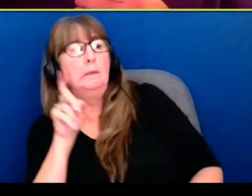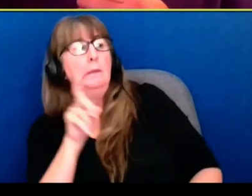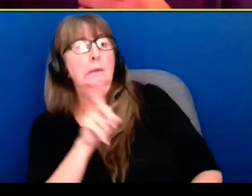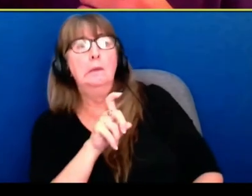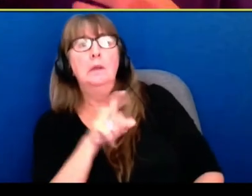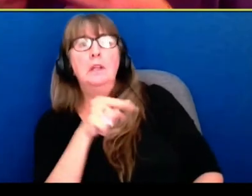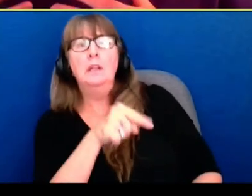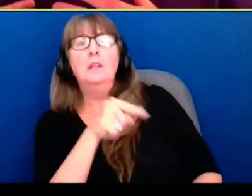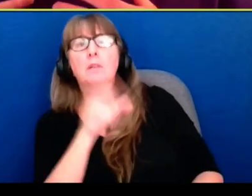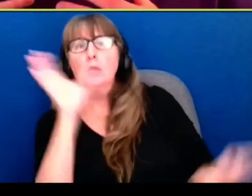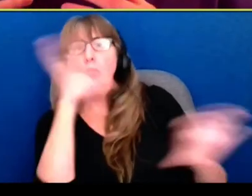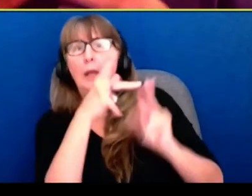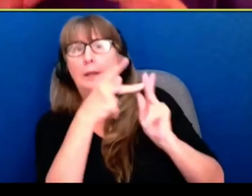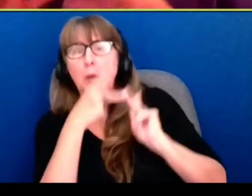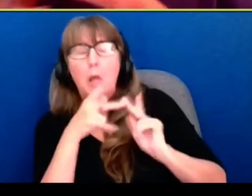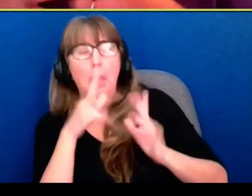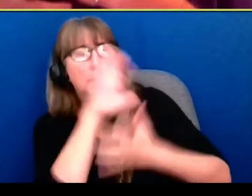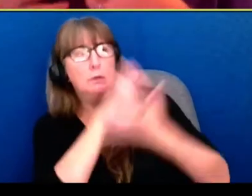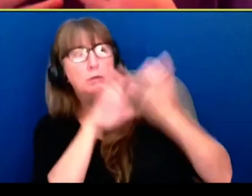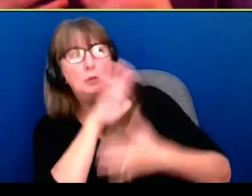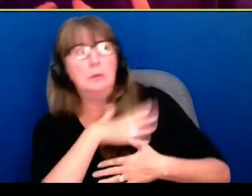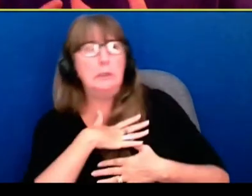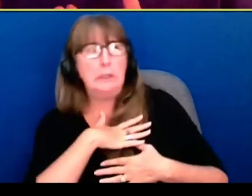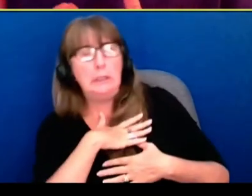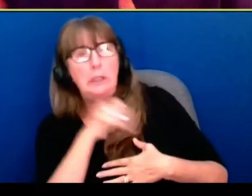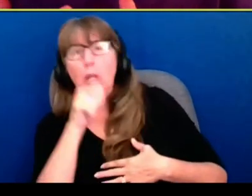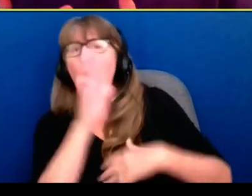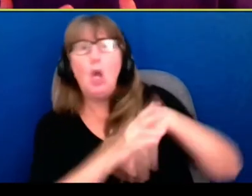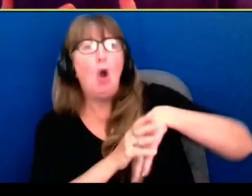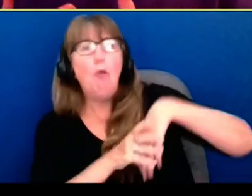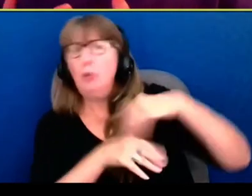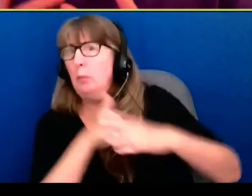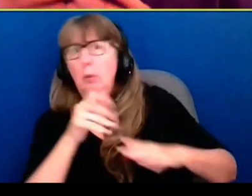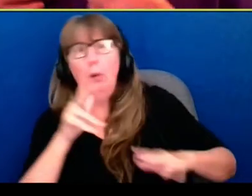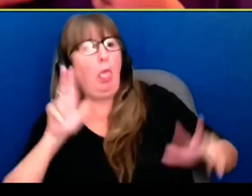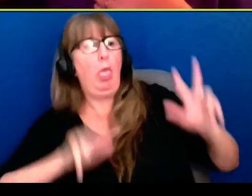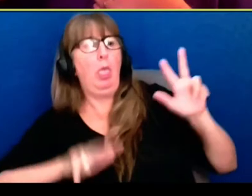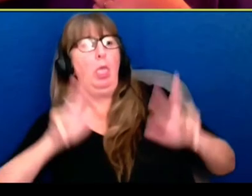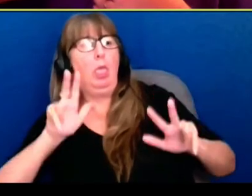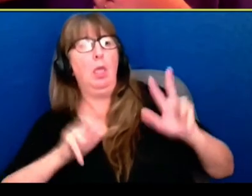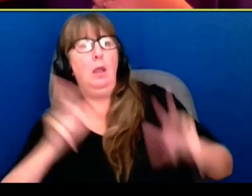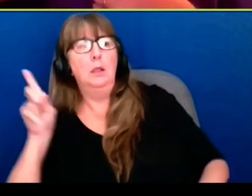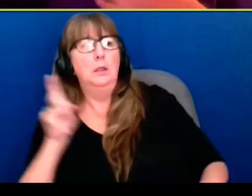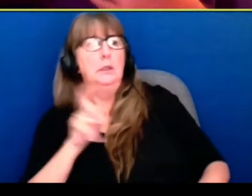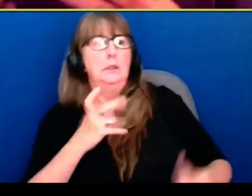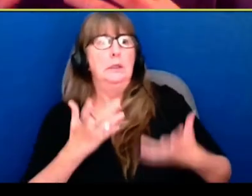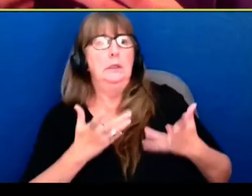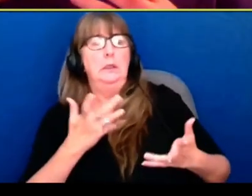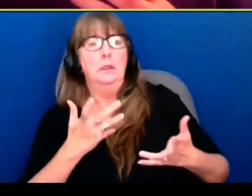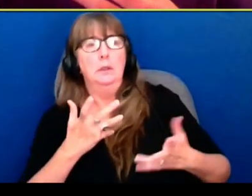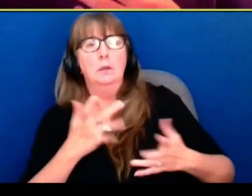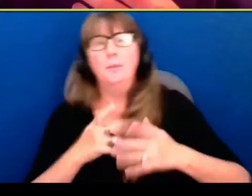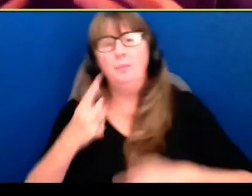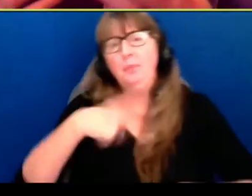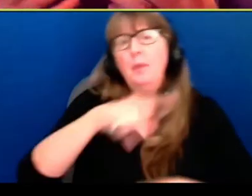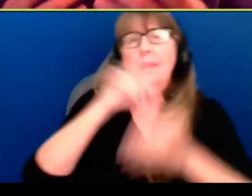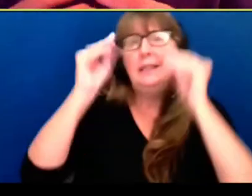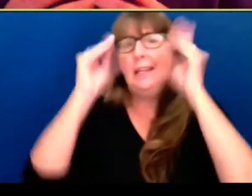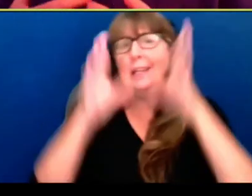It's a confusing place. It's a place they're not comfortable being as a teacher as an administrator,